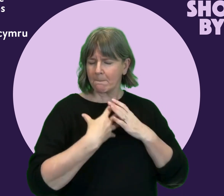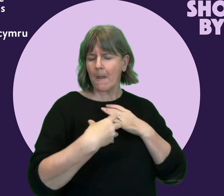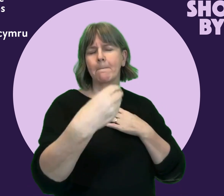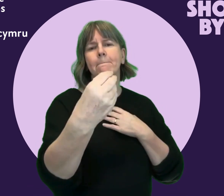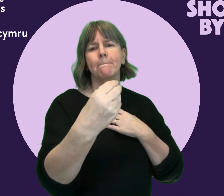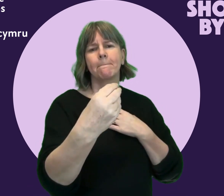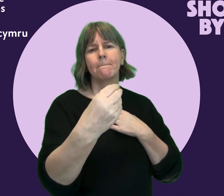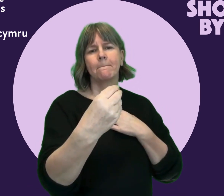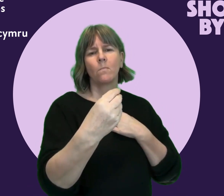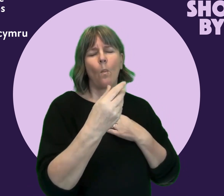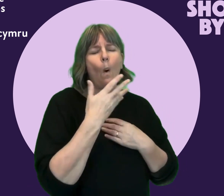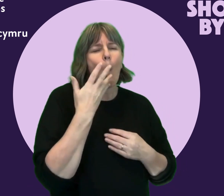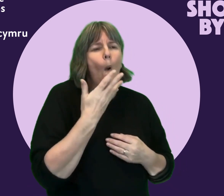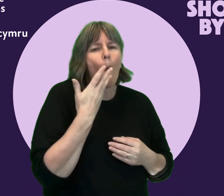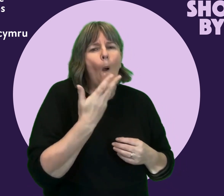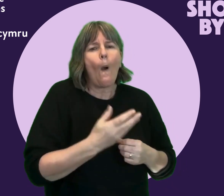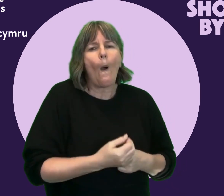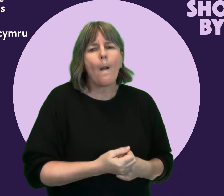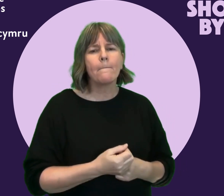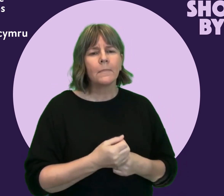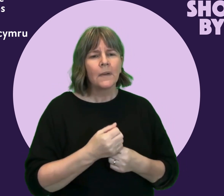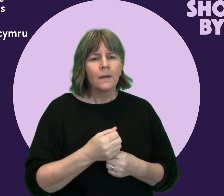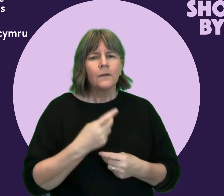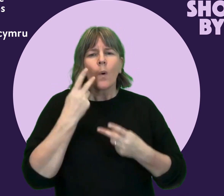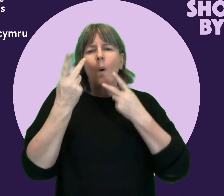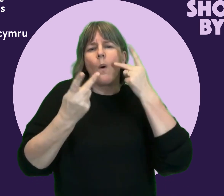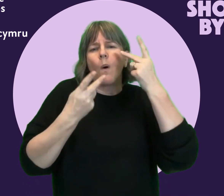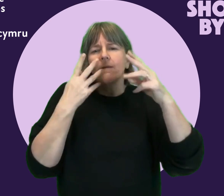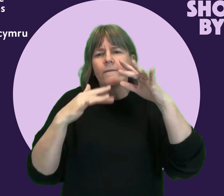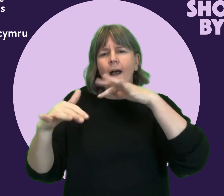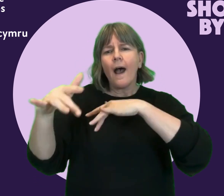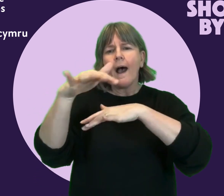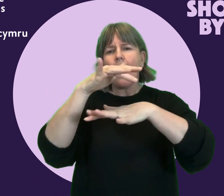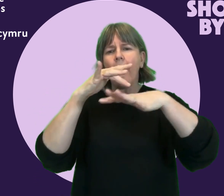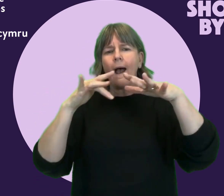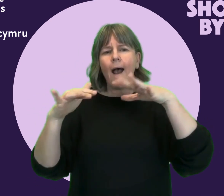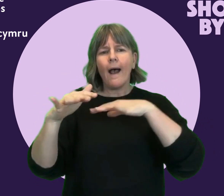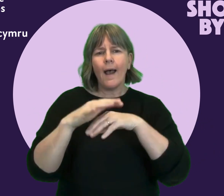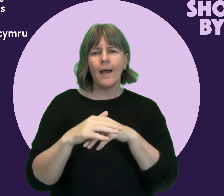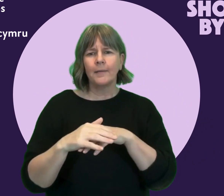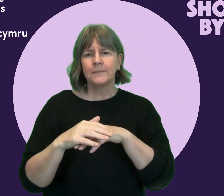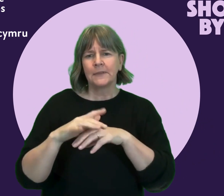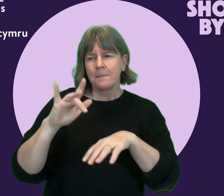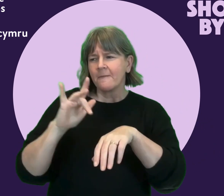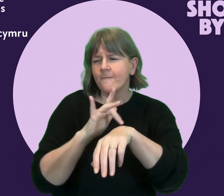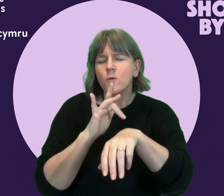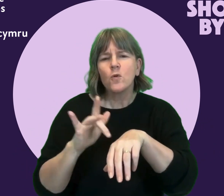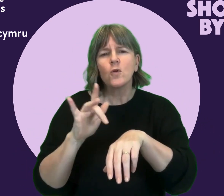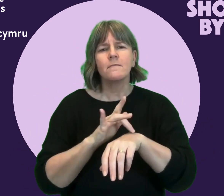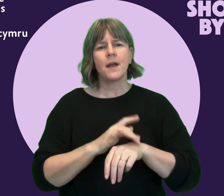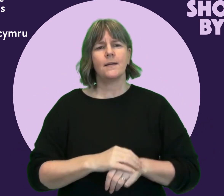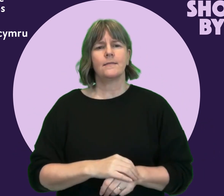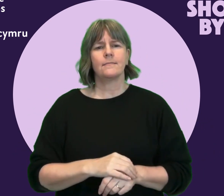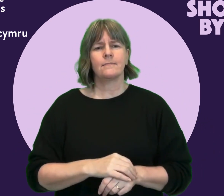Be swept along in the warm, soulful vibes in a performance that